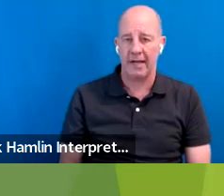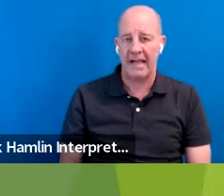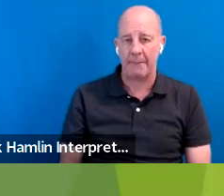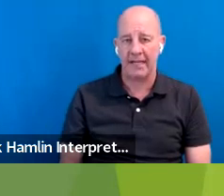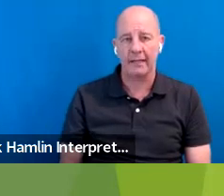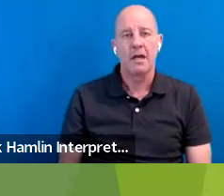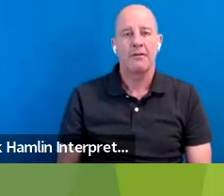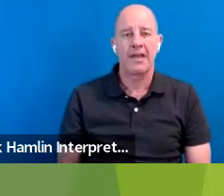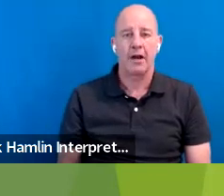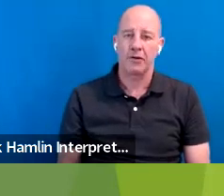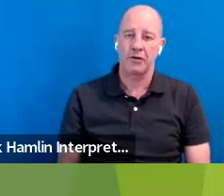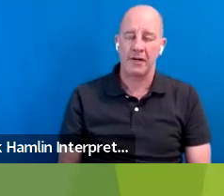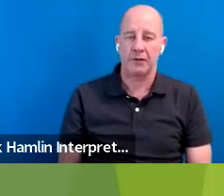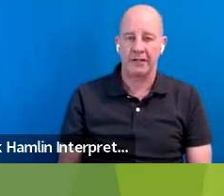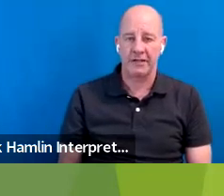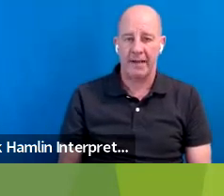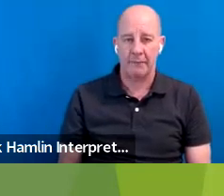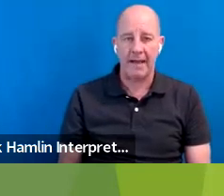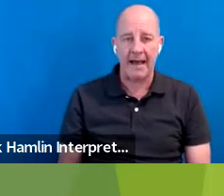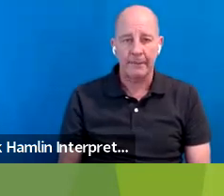event happening that all your special needs have been met.